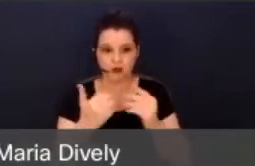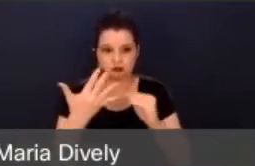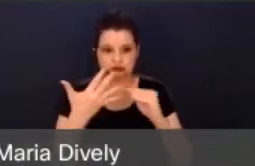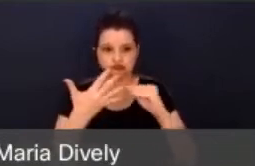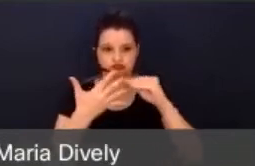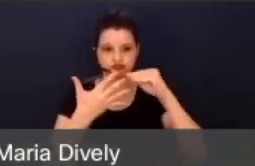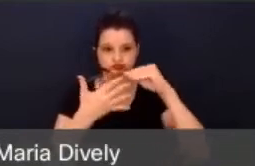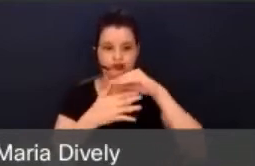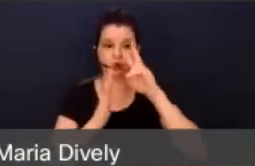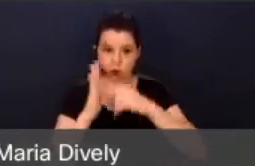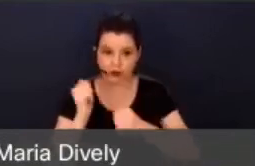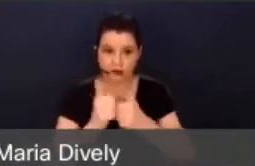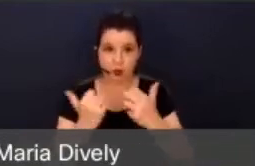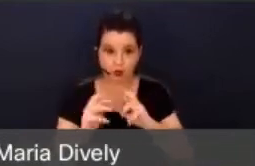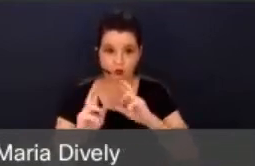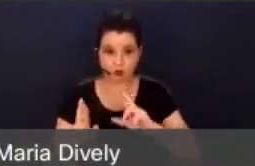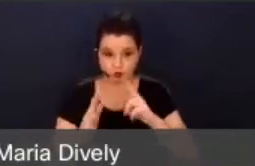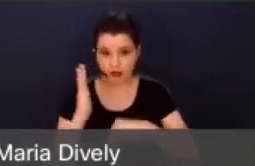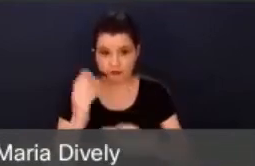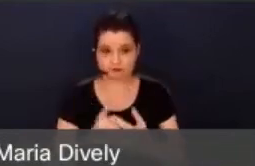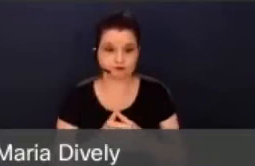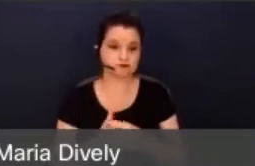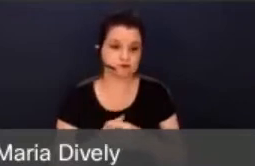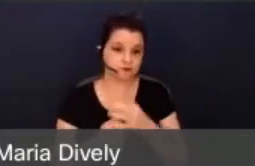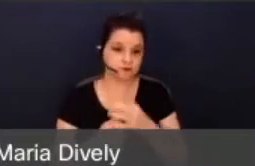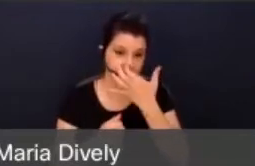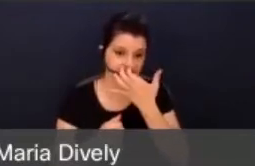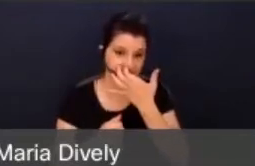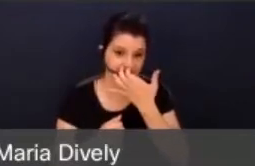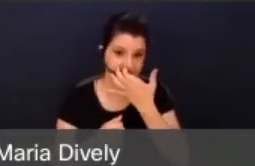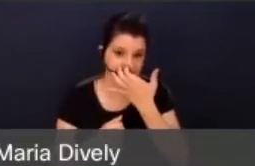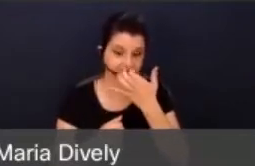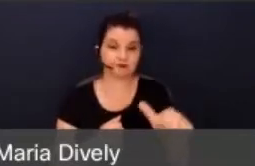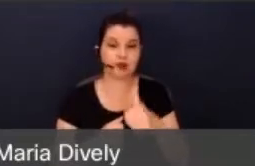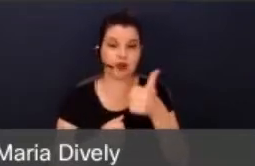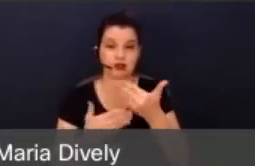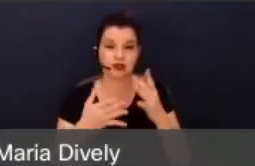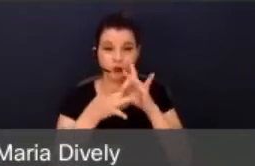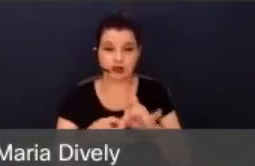read in the order you want them read in. Another thing related to that is,